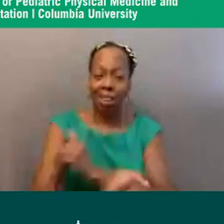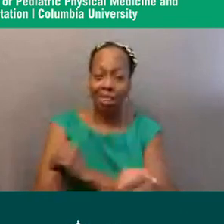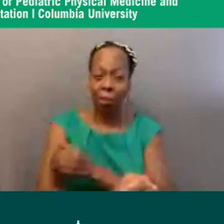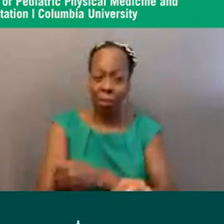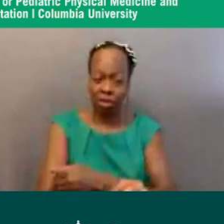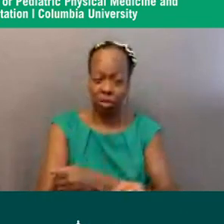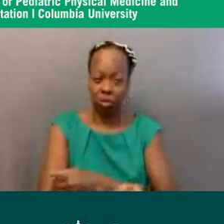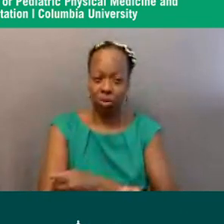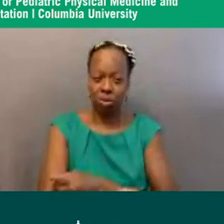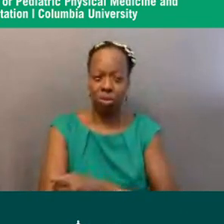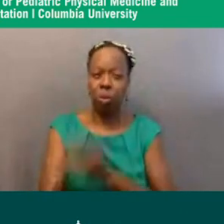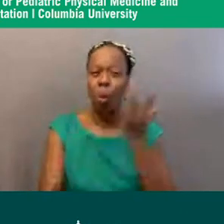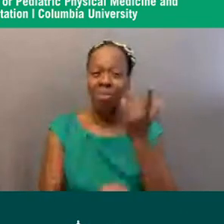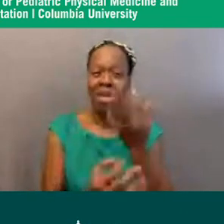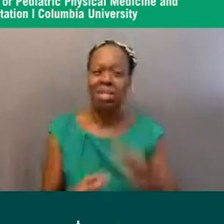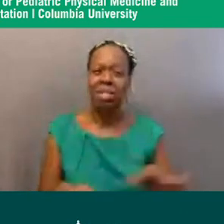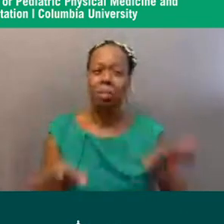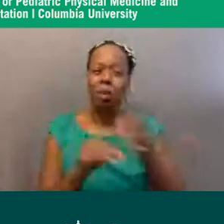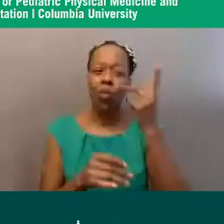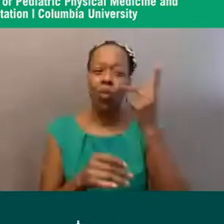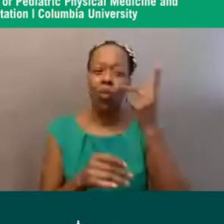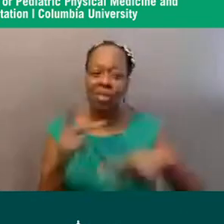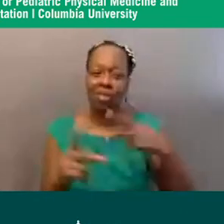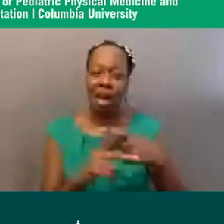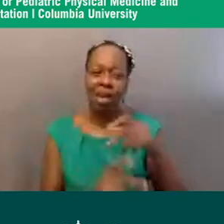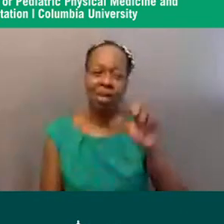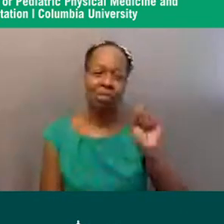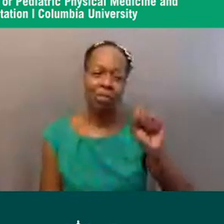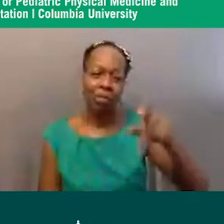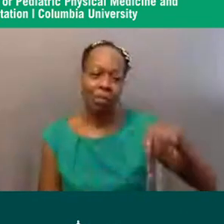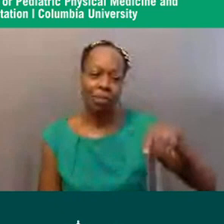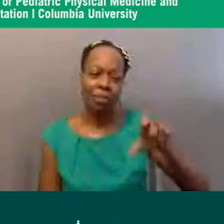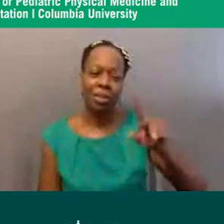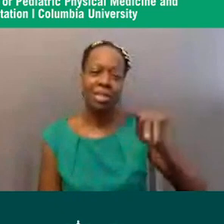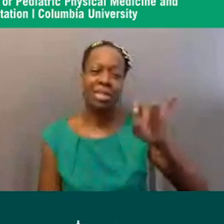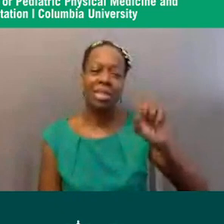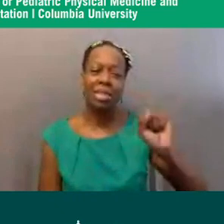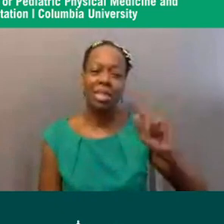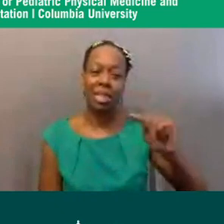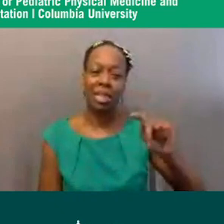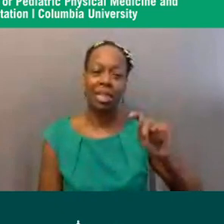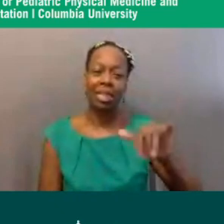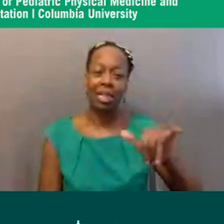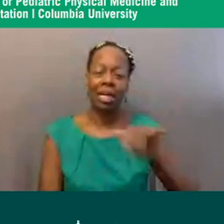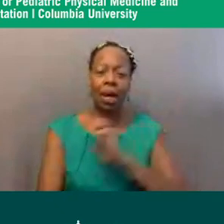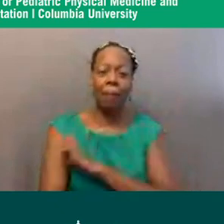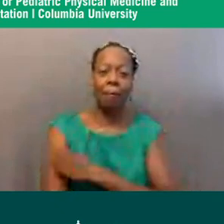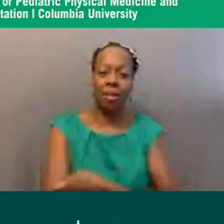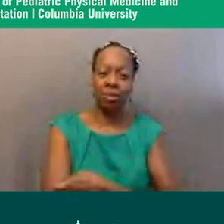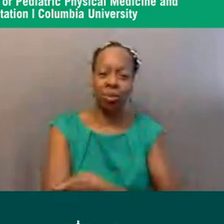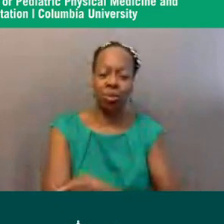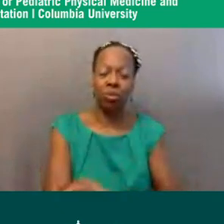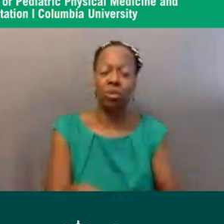Strengthening exercises for spastic muscle or muscle in people with CP is extremely important